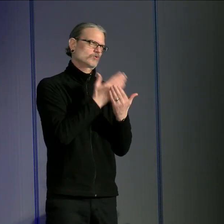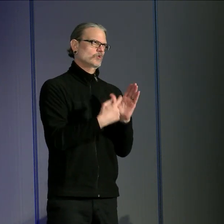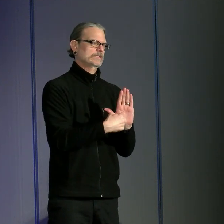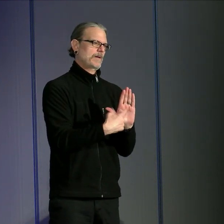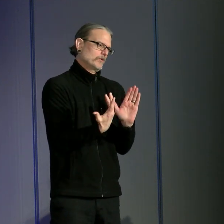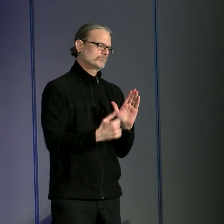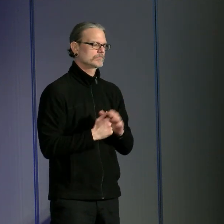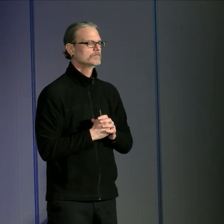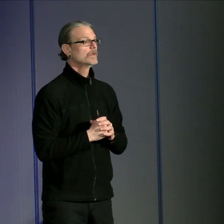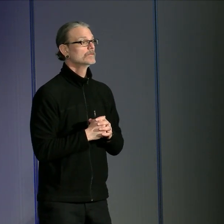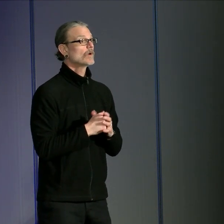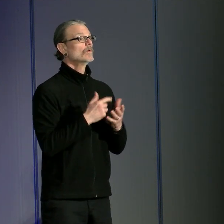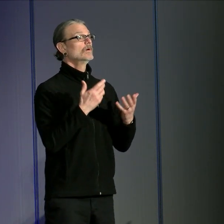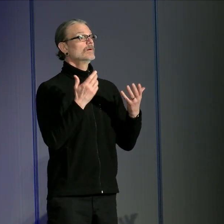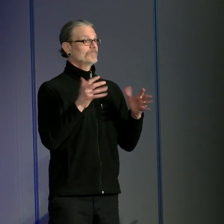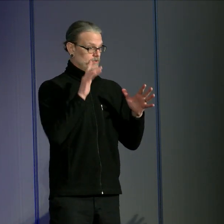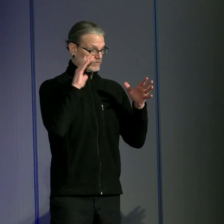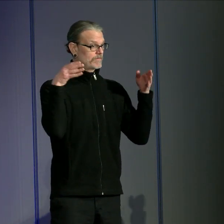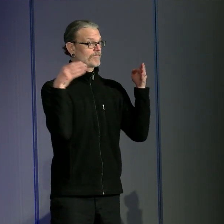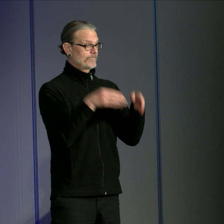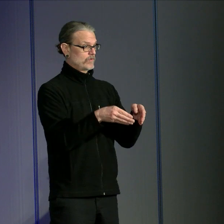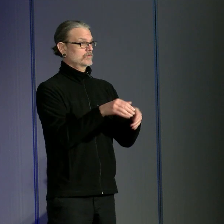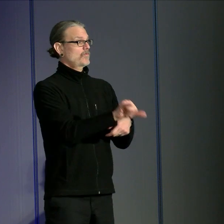So we focused on that.